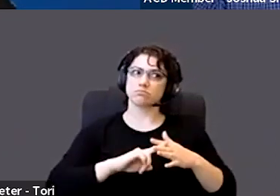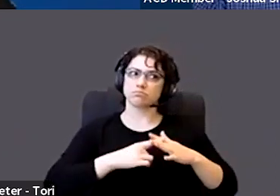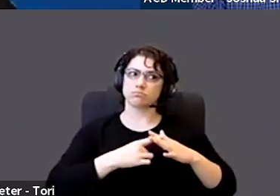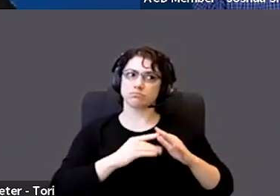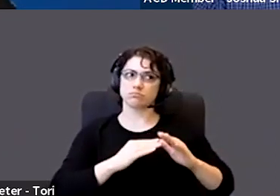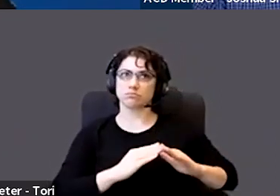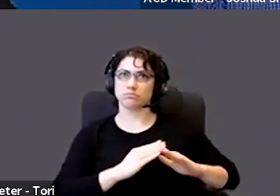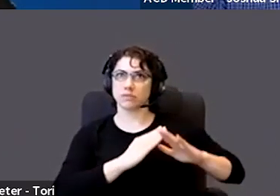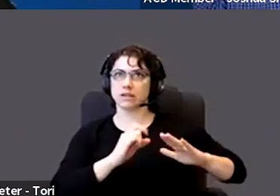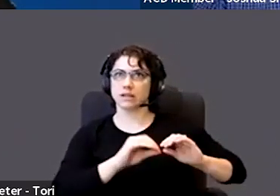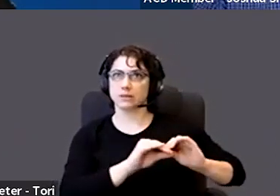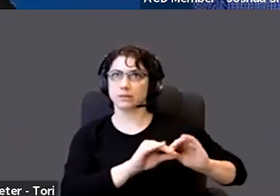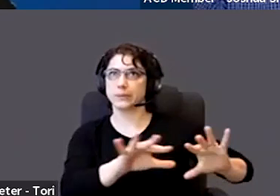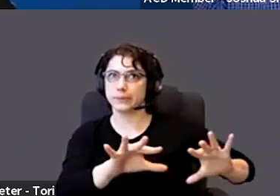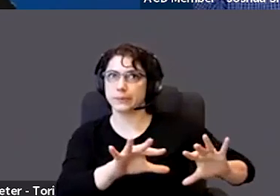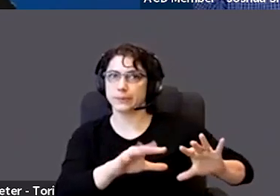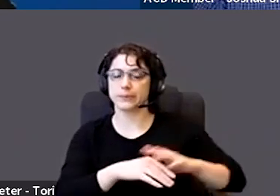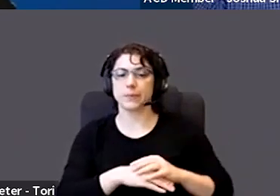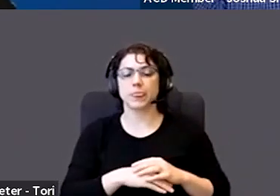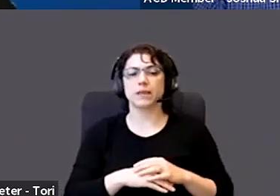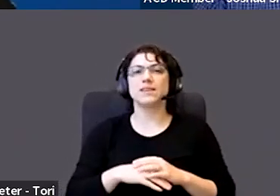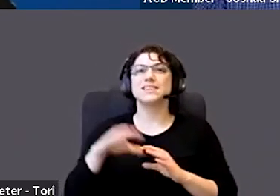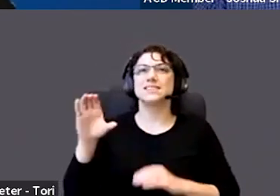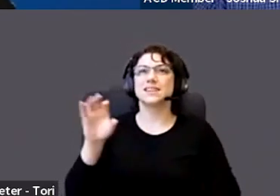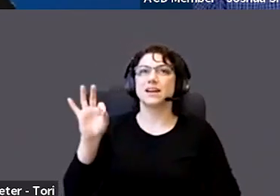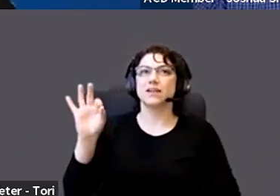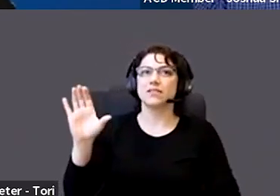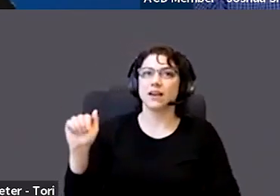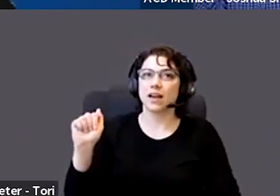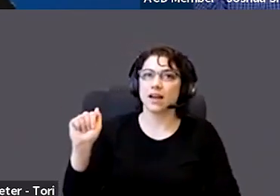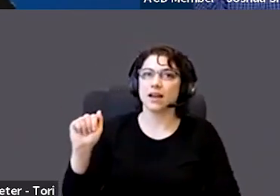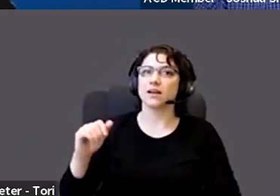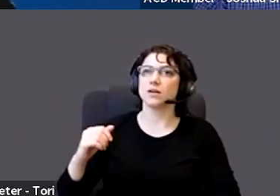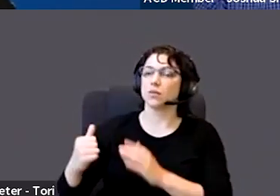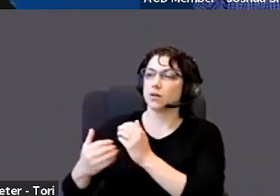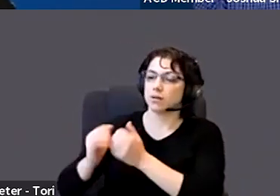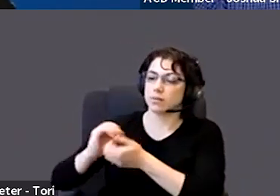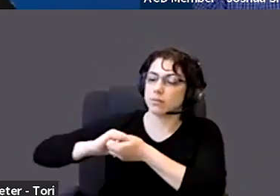in the United States, CFA partnered with HHS assistant secretary for Preparedness and Response,